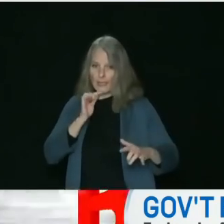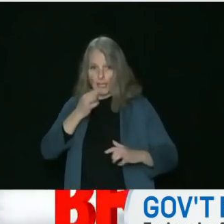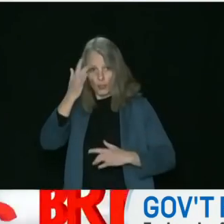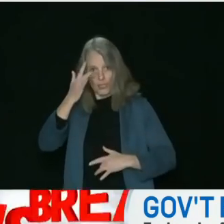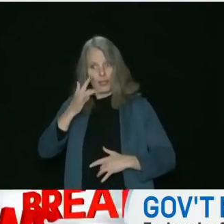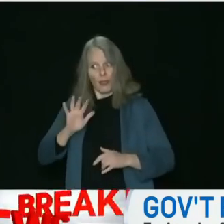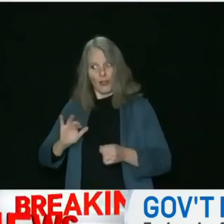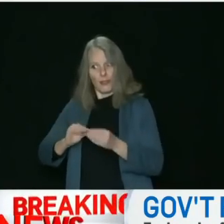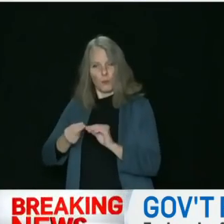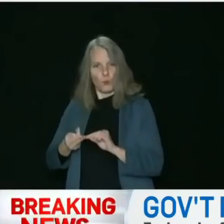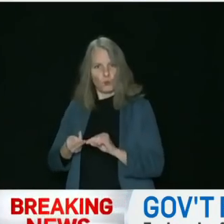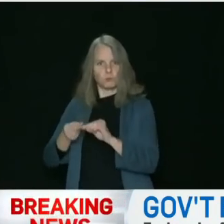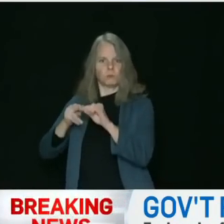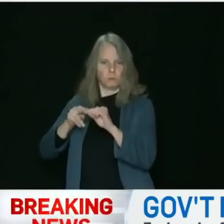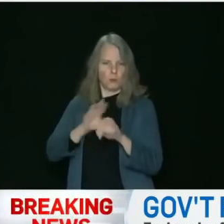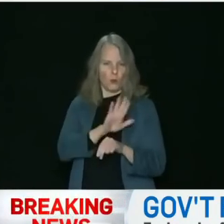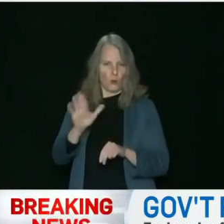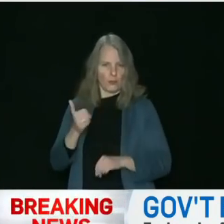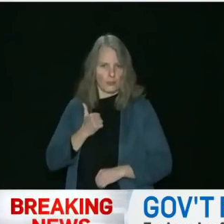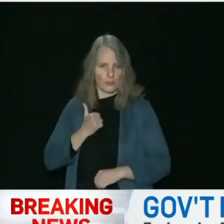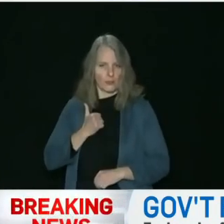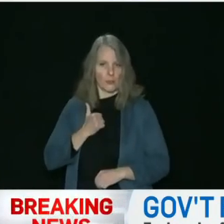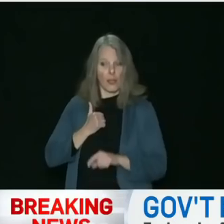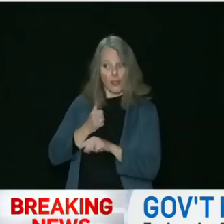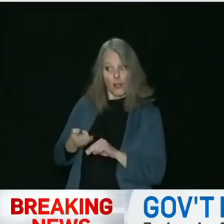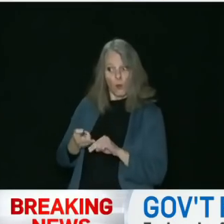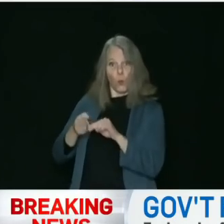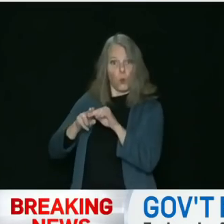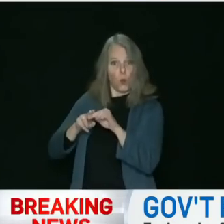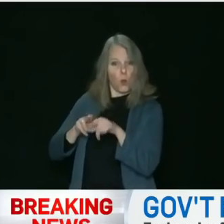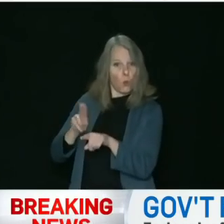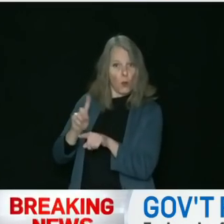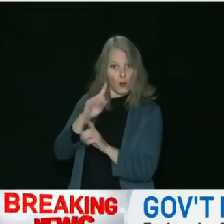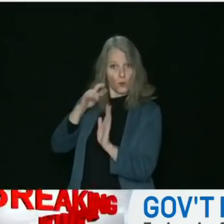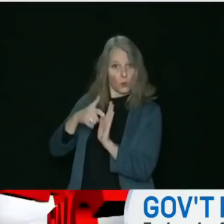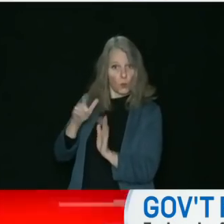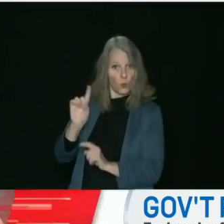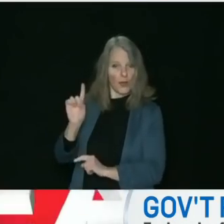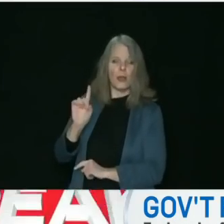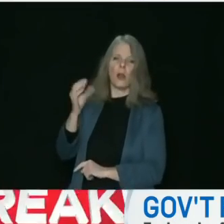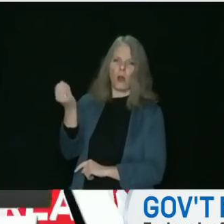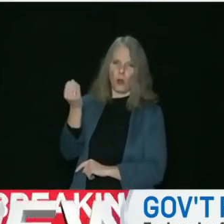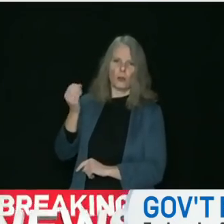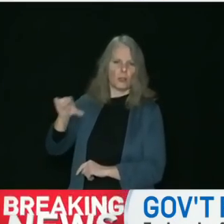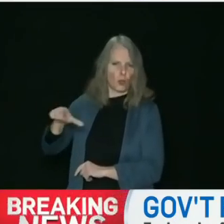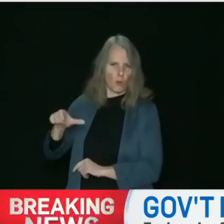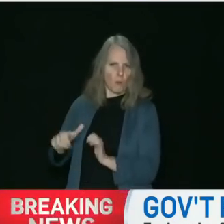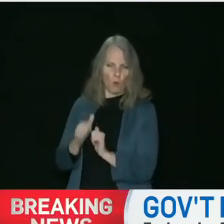HAS STARTED SIMULATING AN INCREASE AND TRENDS OF SEVERE